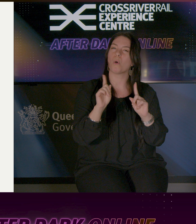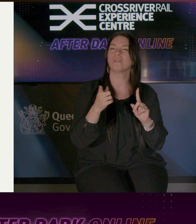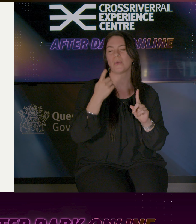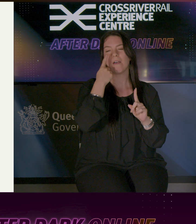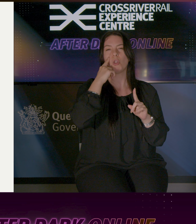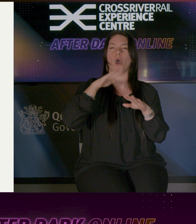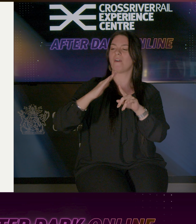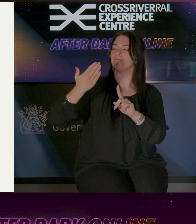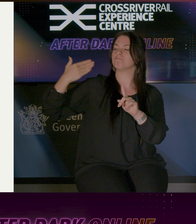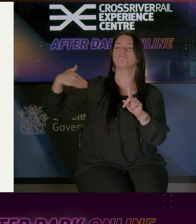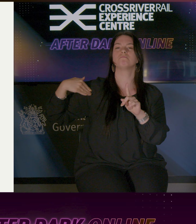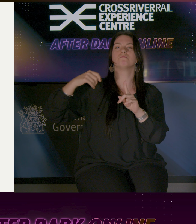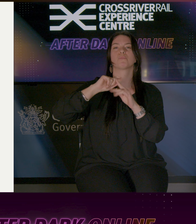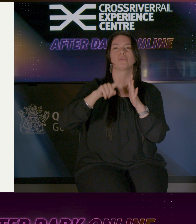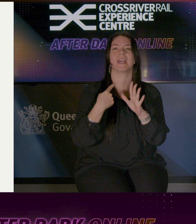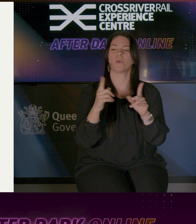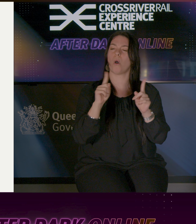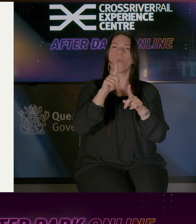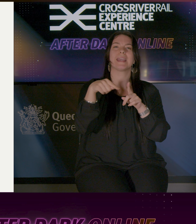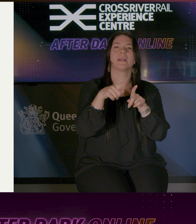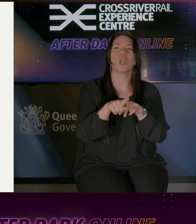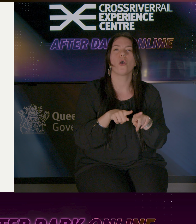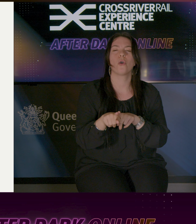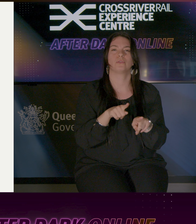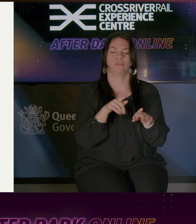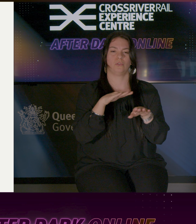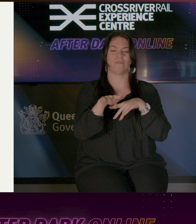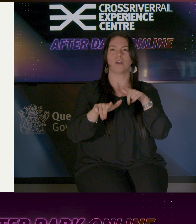from previous projects that were involved in transport around Southeast Queensland